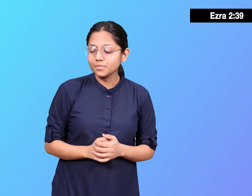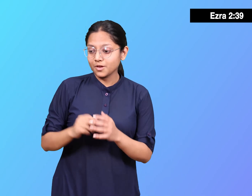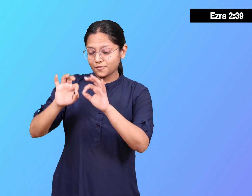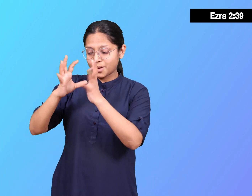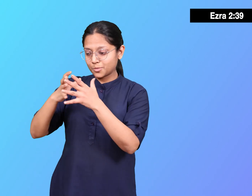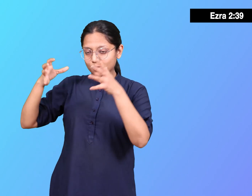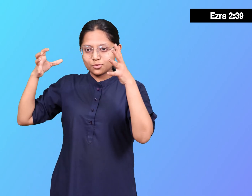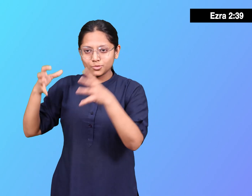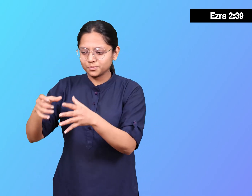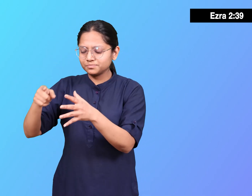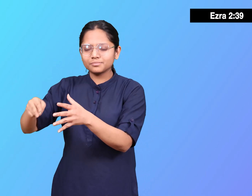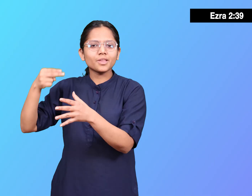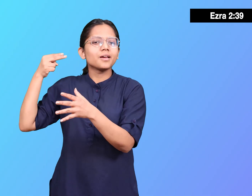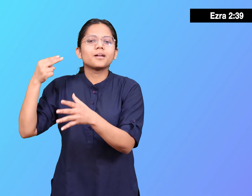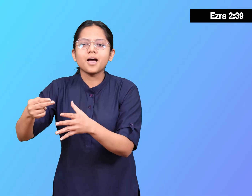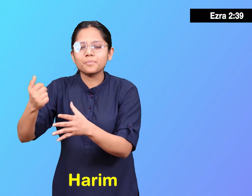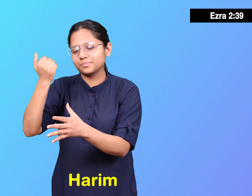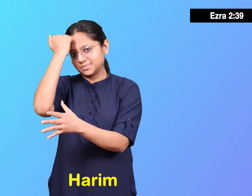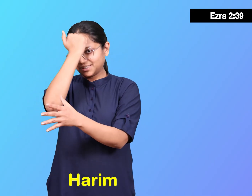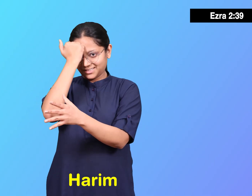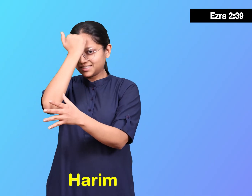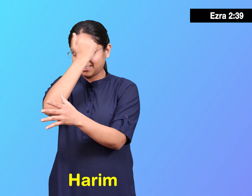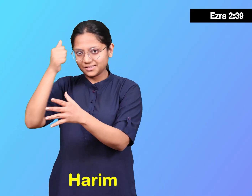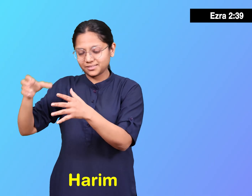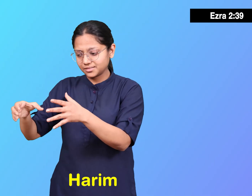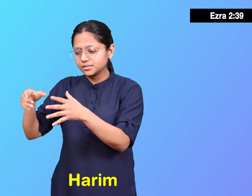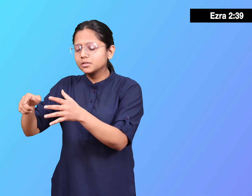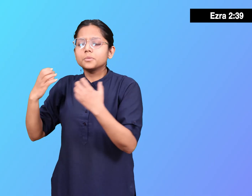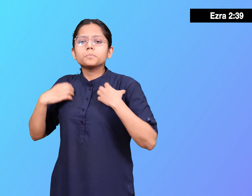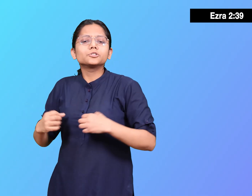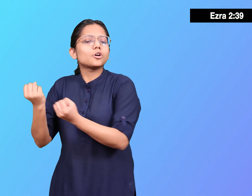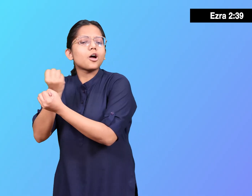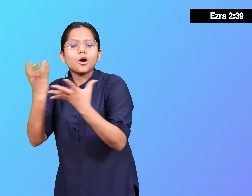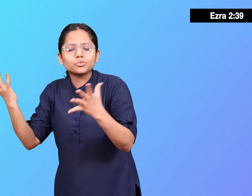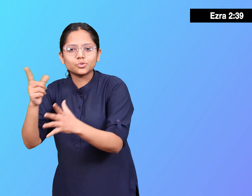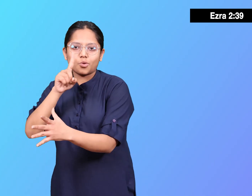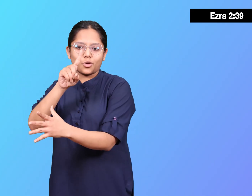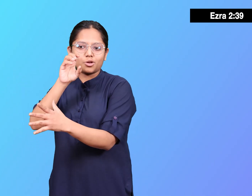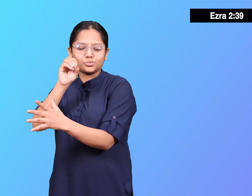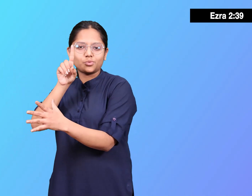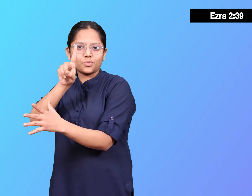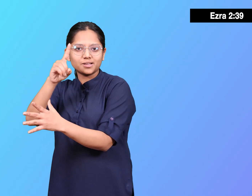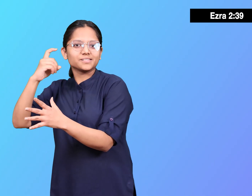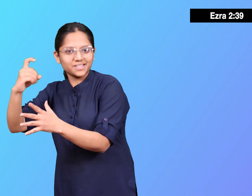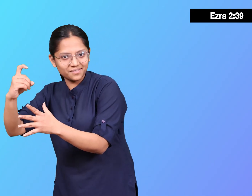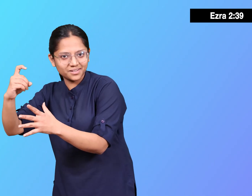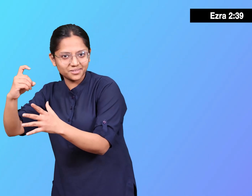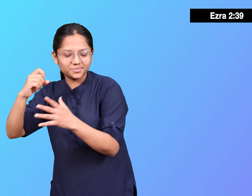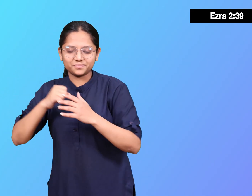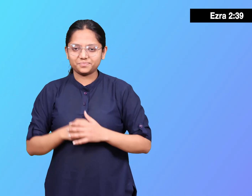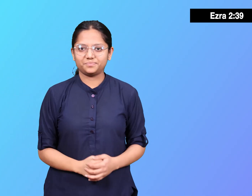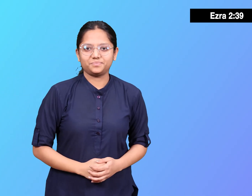the descendants of Harim: 1017